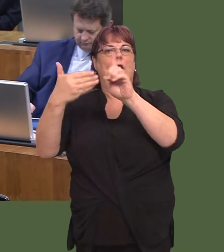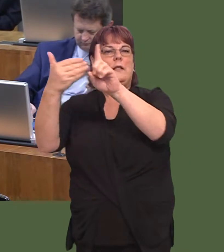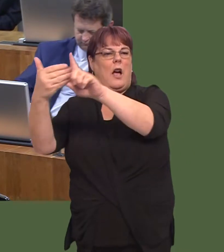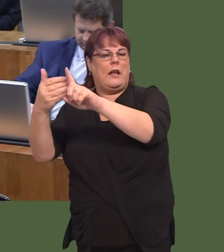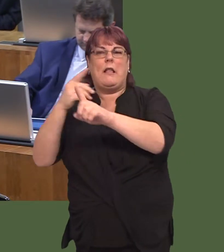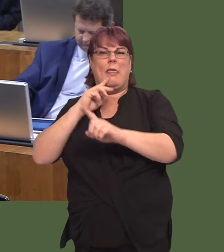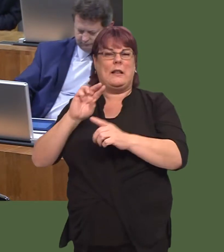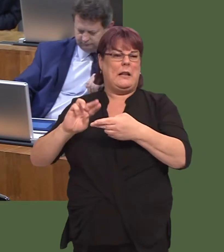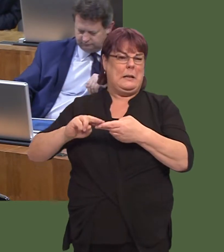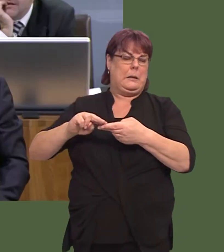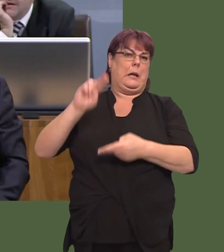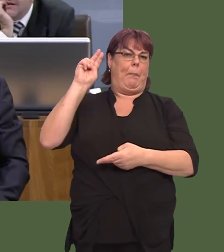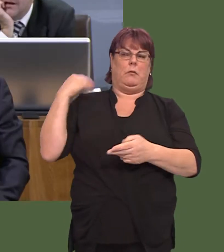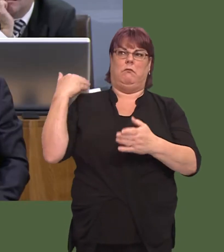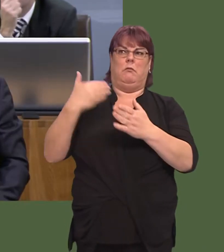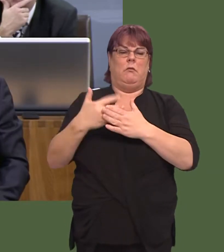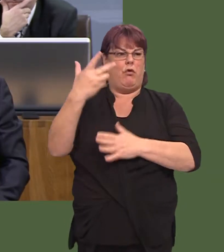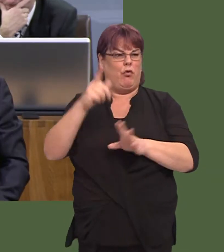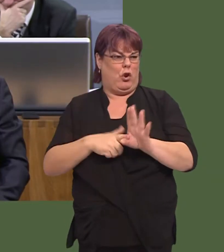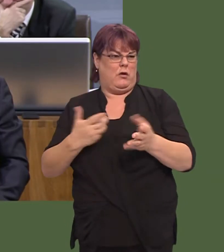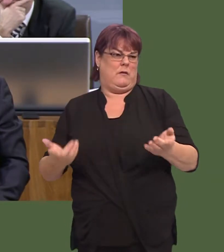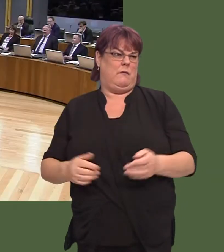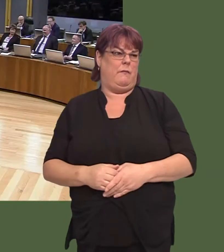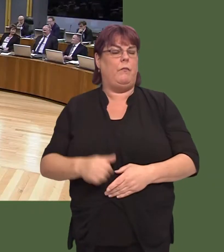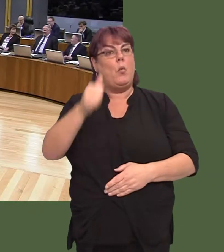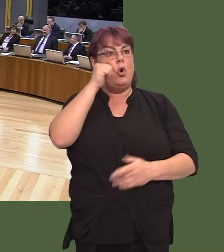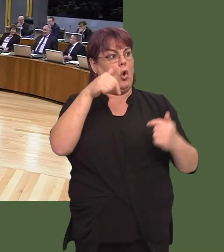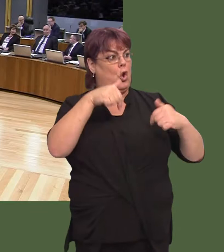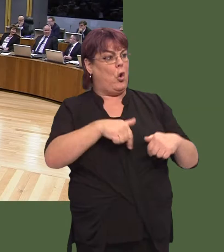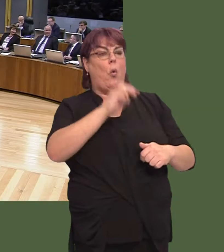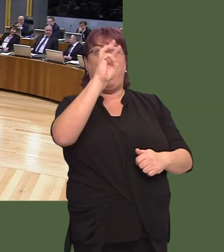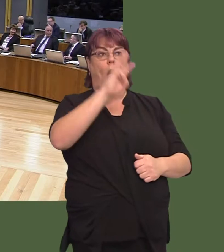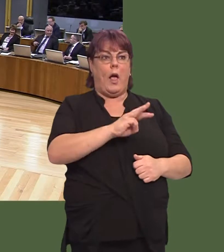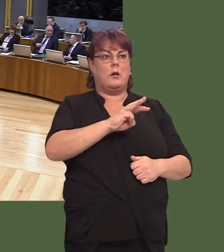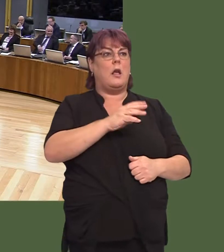More than doubled over the last three years. We know, in Wales, weíve gone in the other direction.